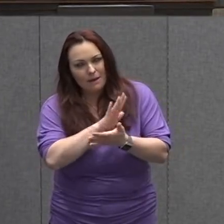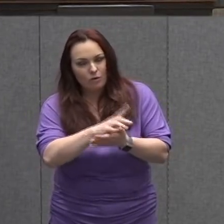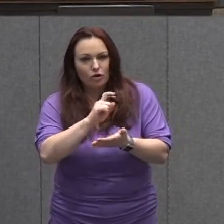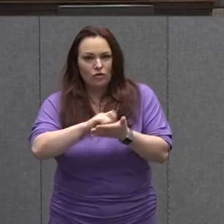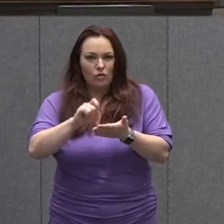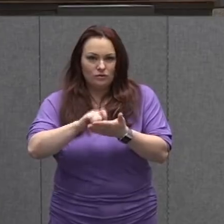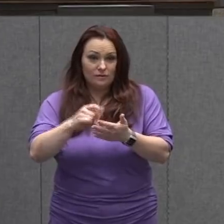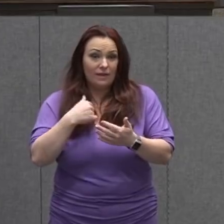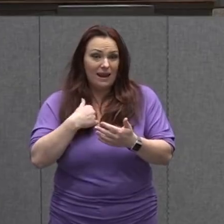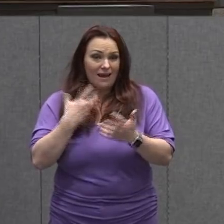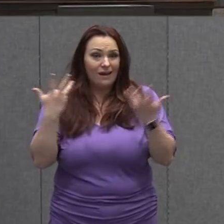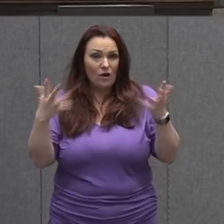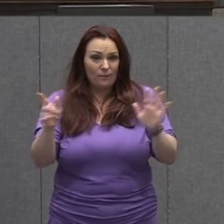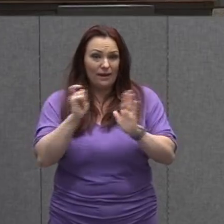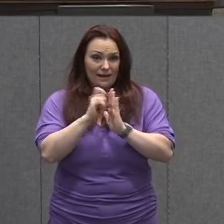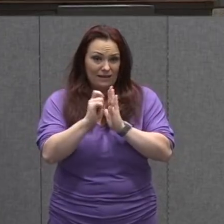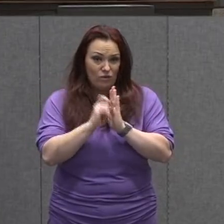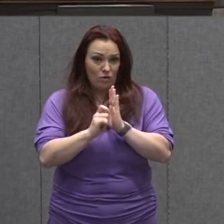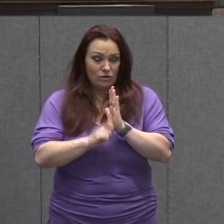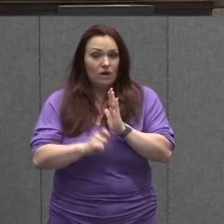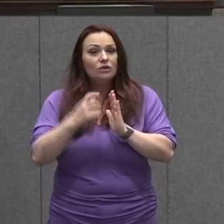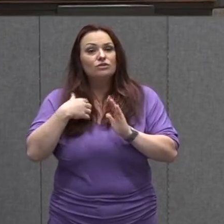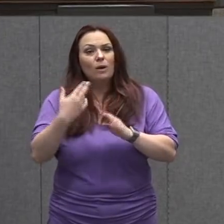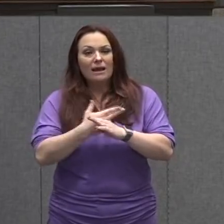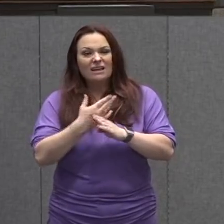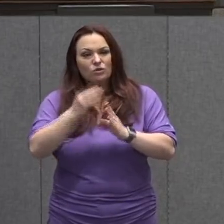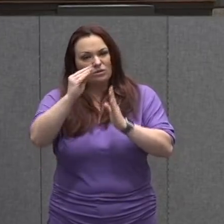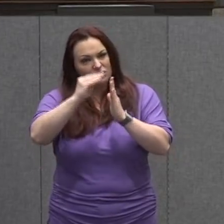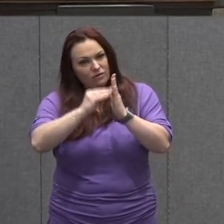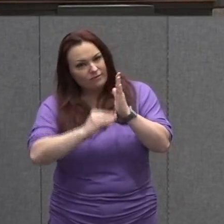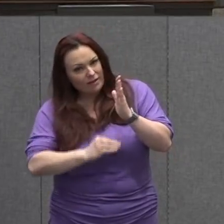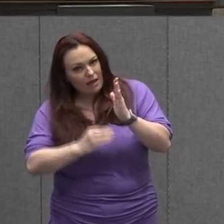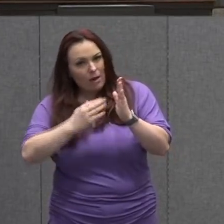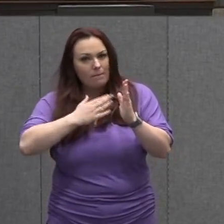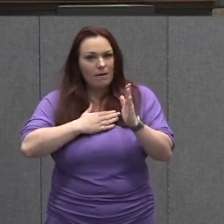so that I can use it to fill out my planning web.